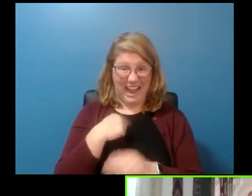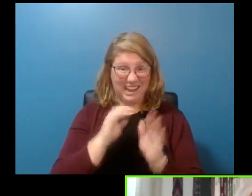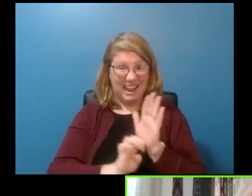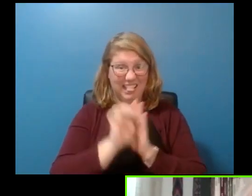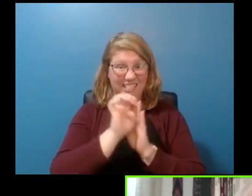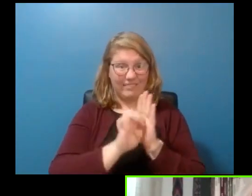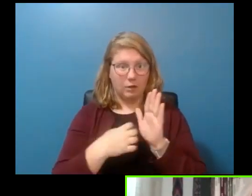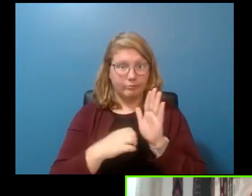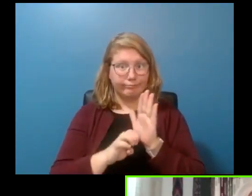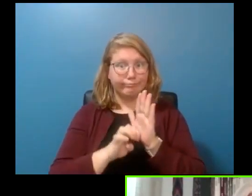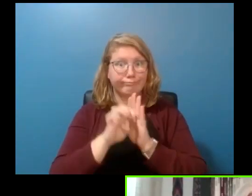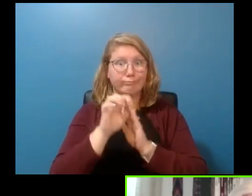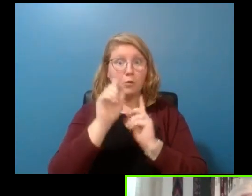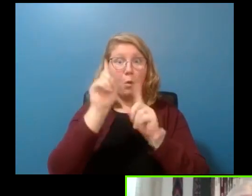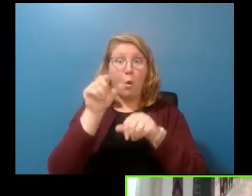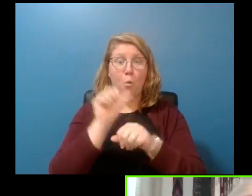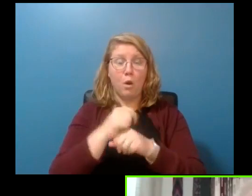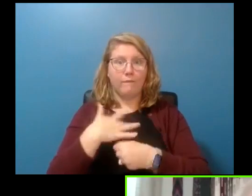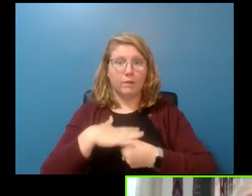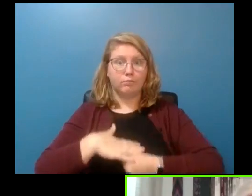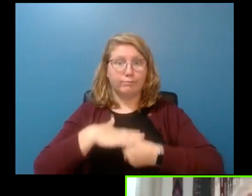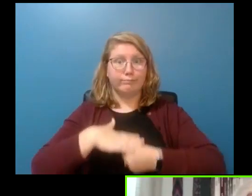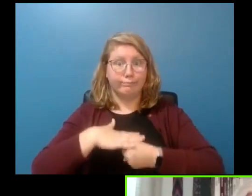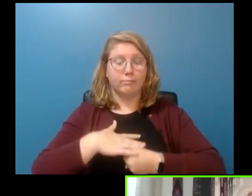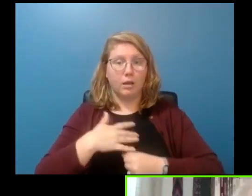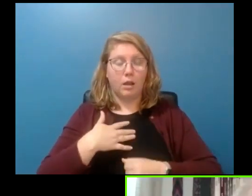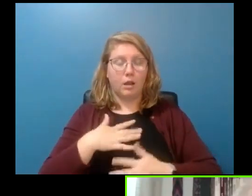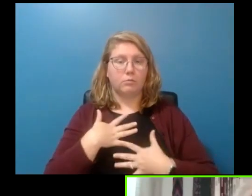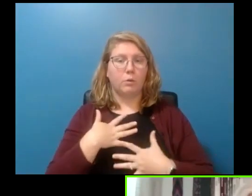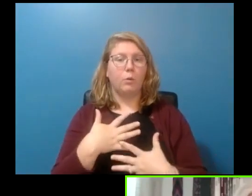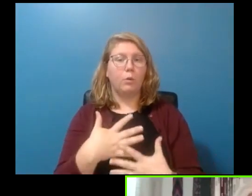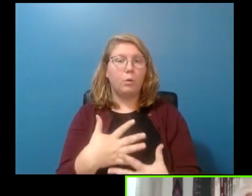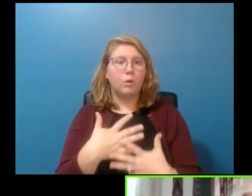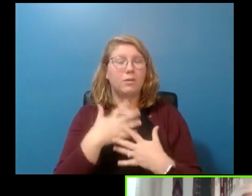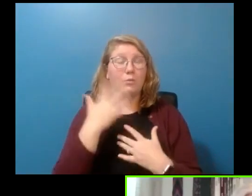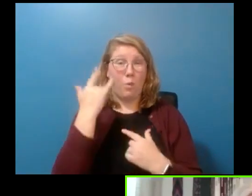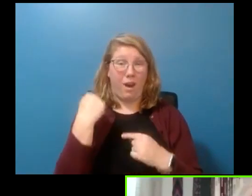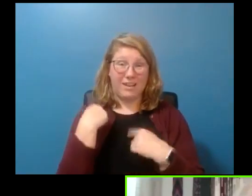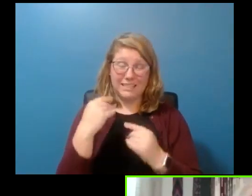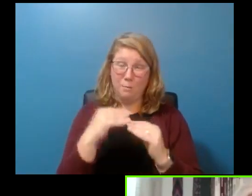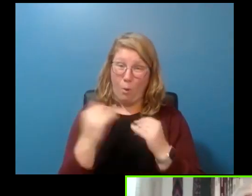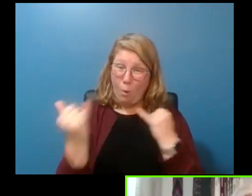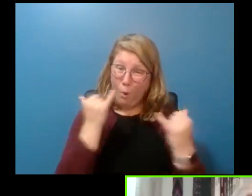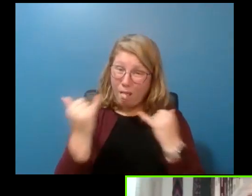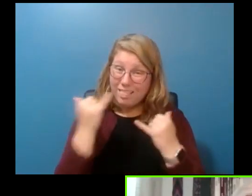died at a higher rate. And you add in George Floyd murder and that added additional trauma to